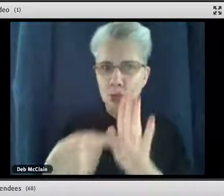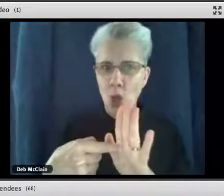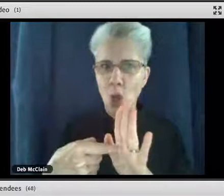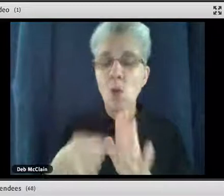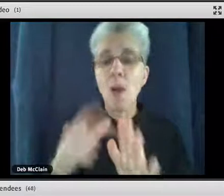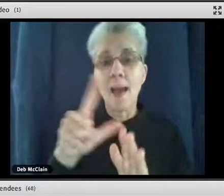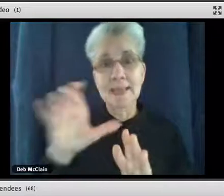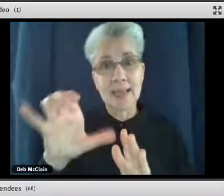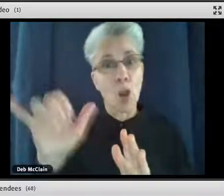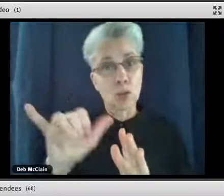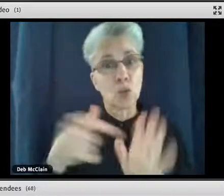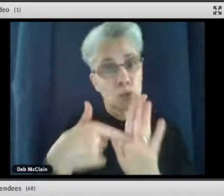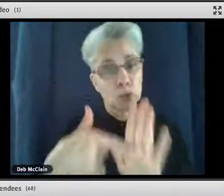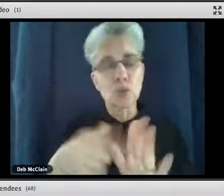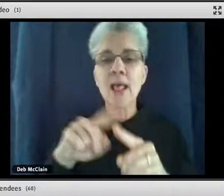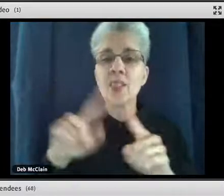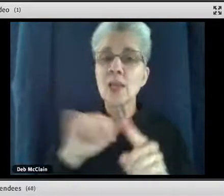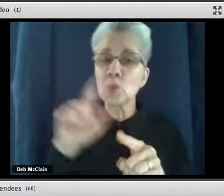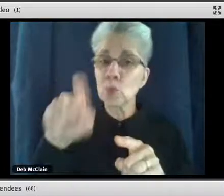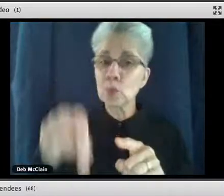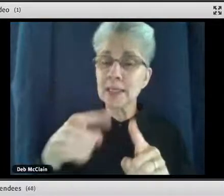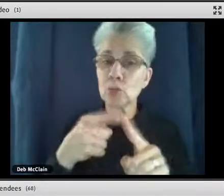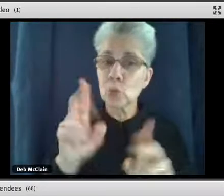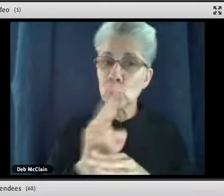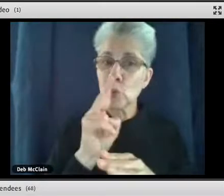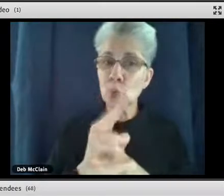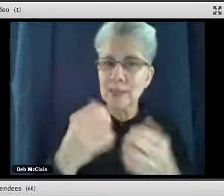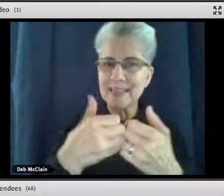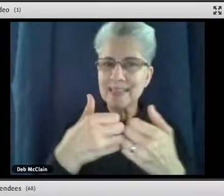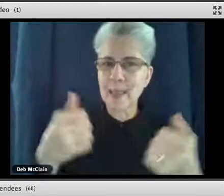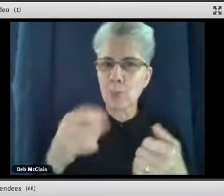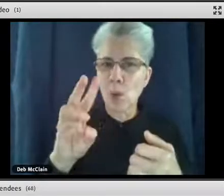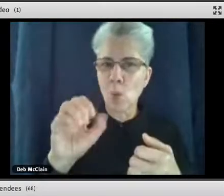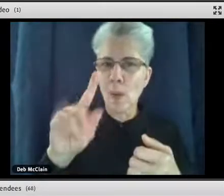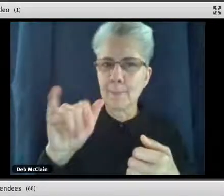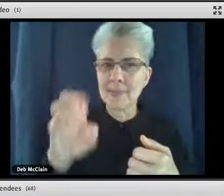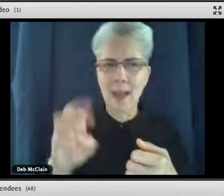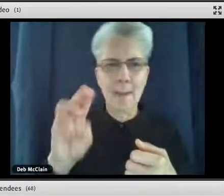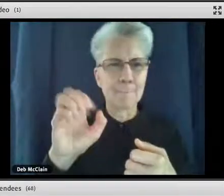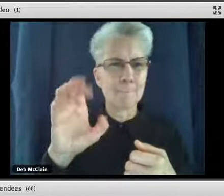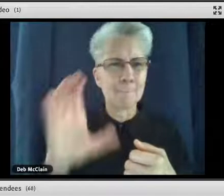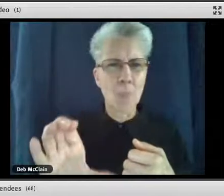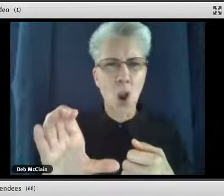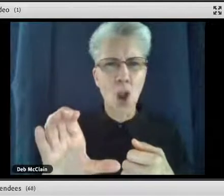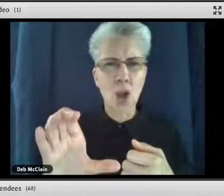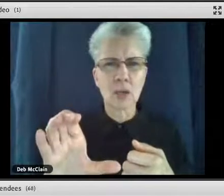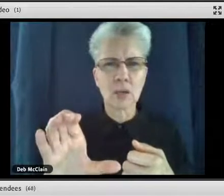but it'll have this on the LC website as well, is that you do need to use a separate website,